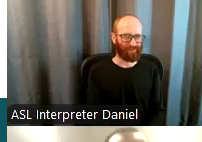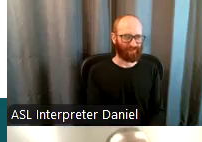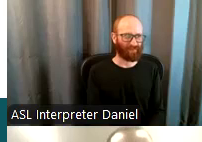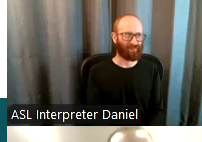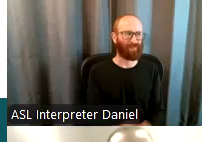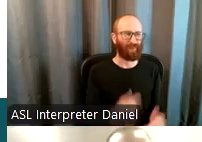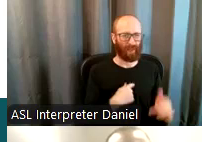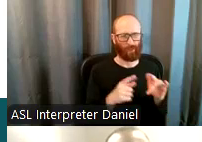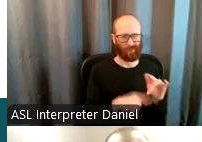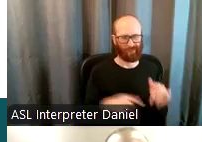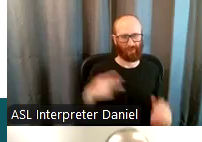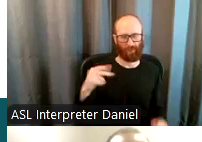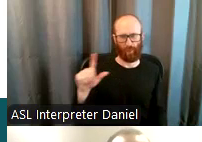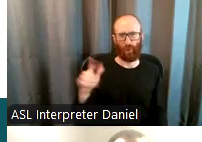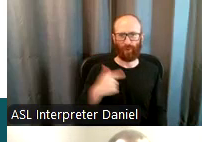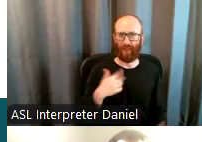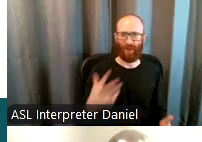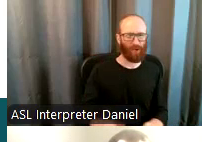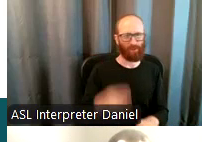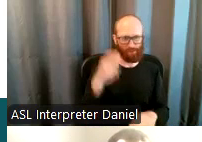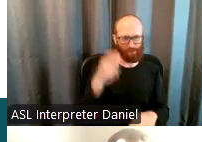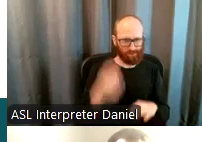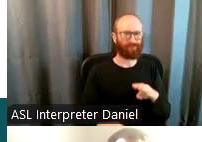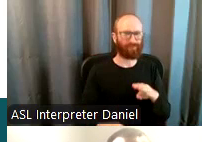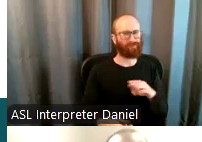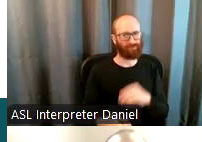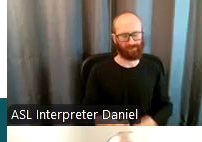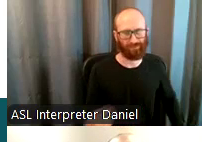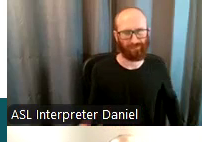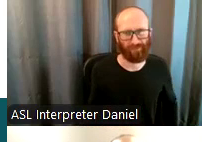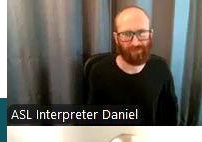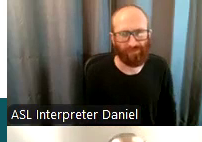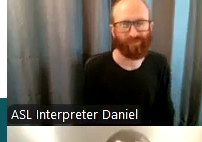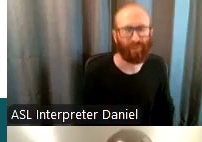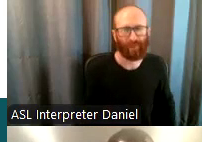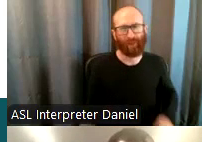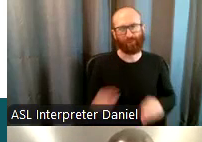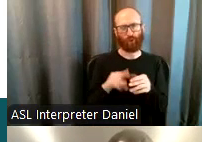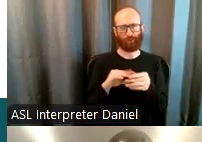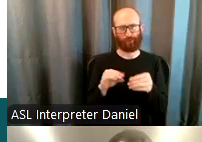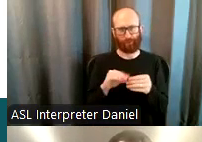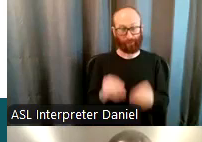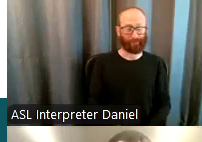poll. I want to dive straight into a little bit of a short story. so I'm here to tell you